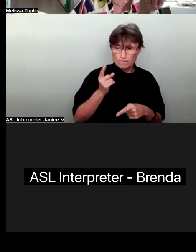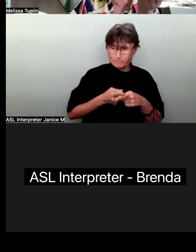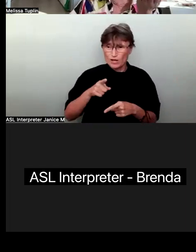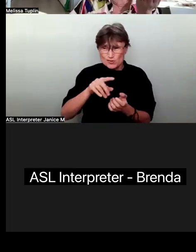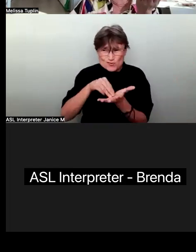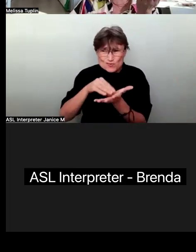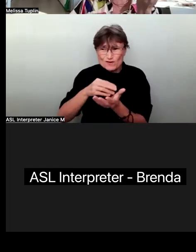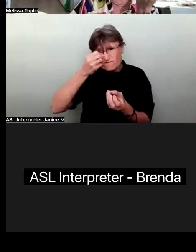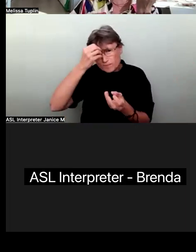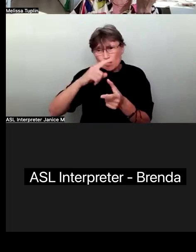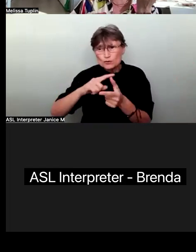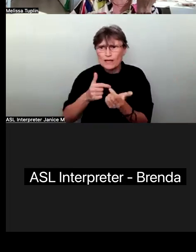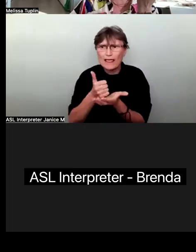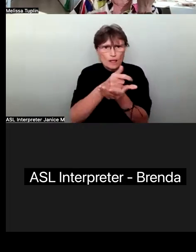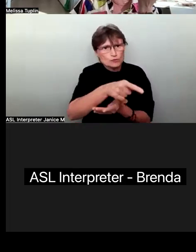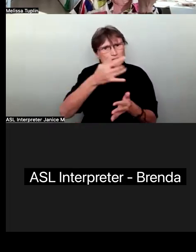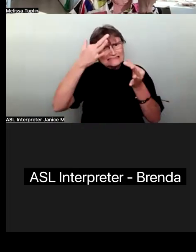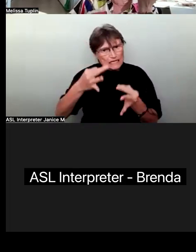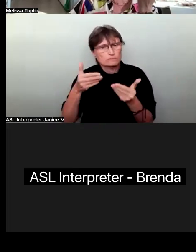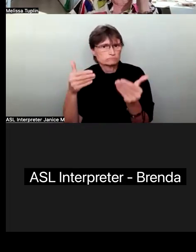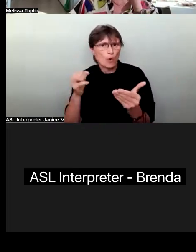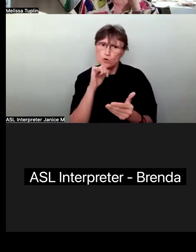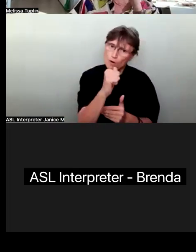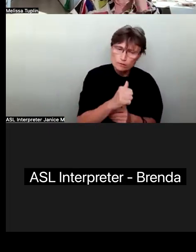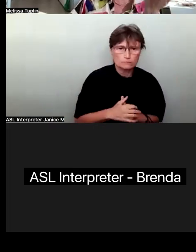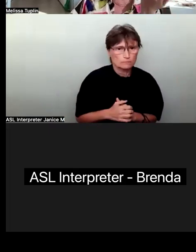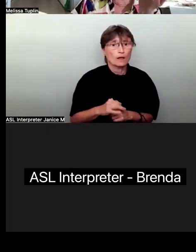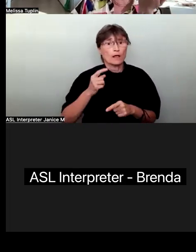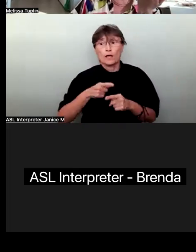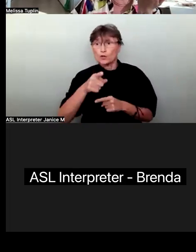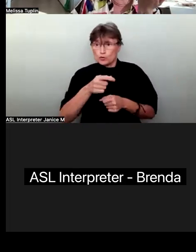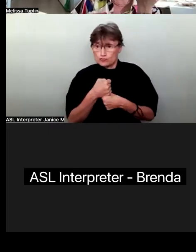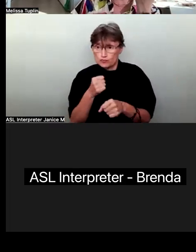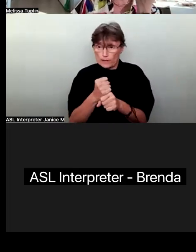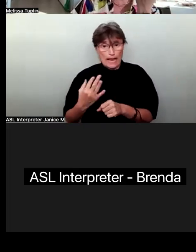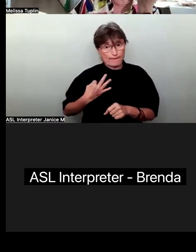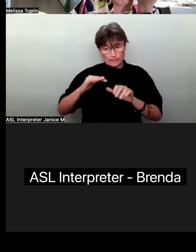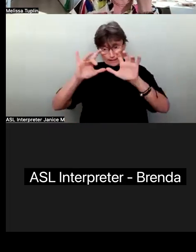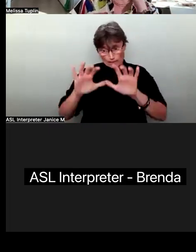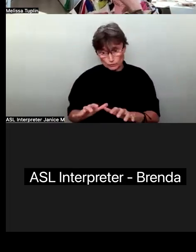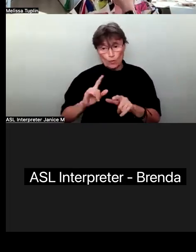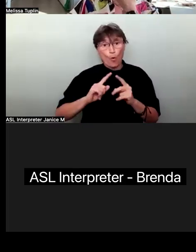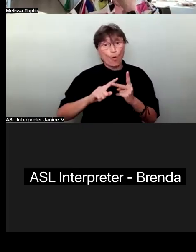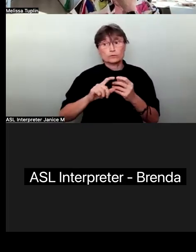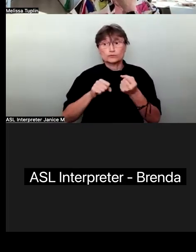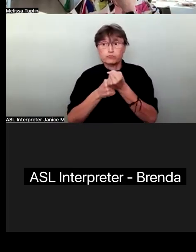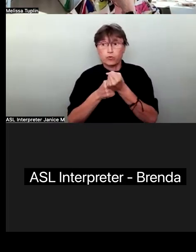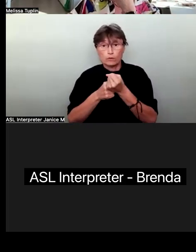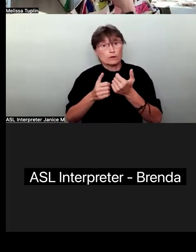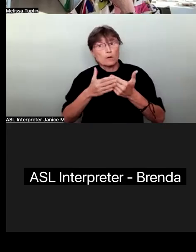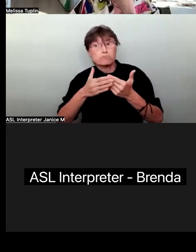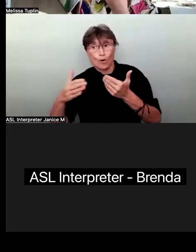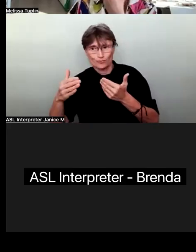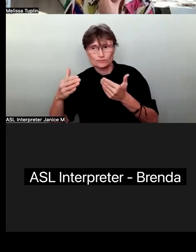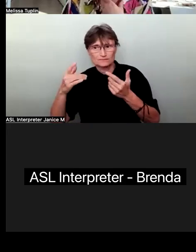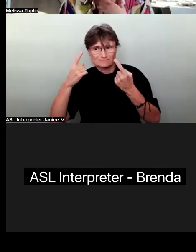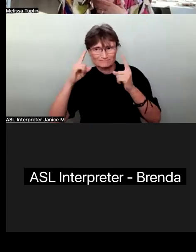and submitting a grant application, or a support after receiving a grant, such as, excuse me, such